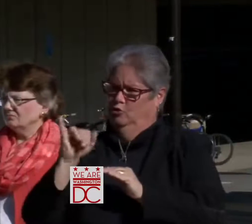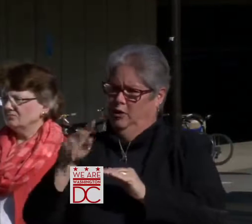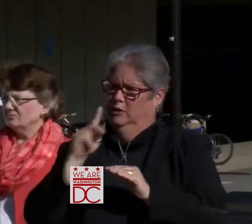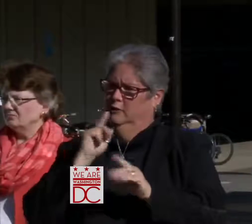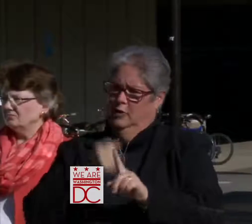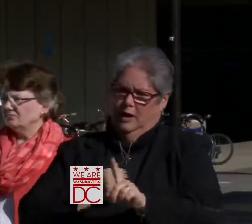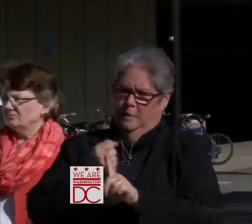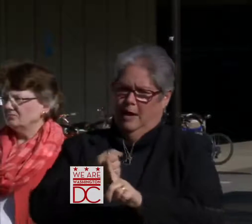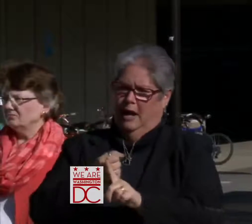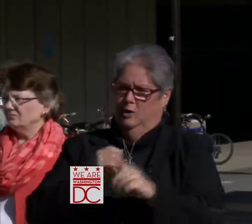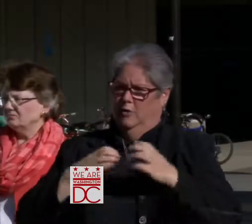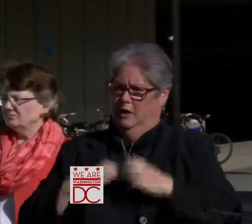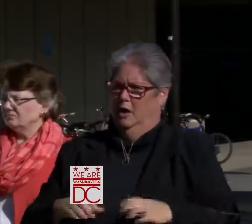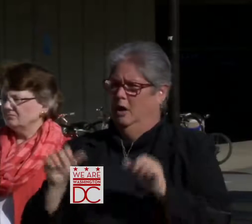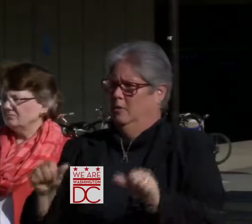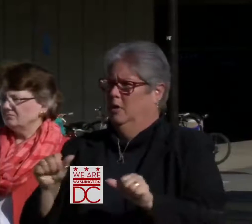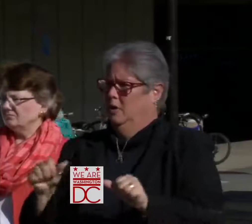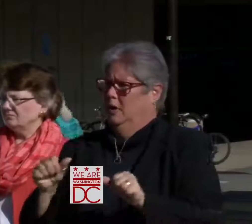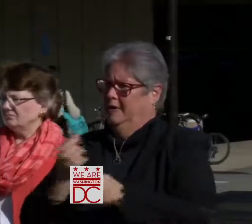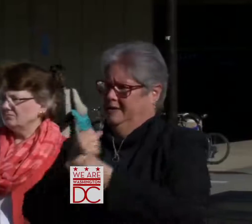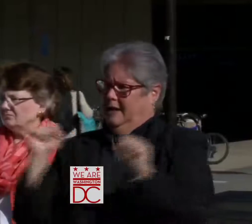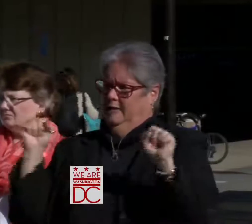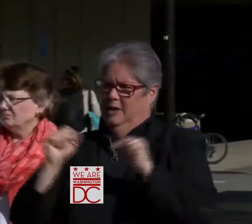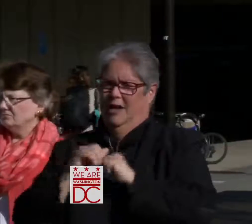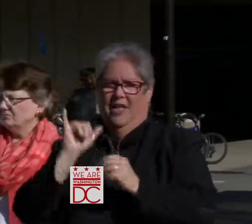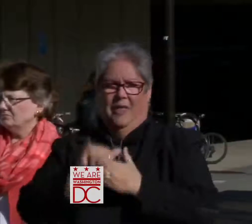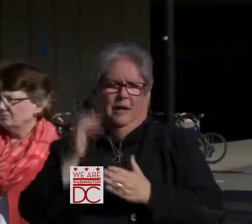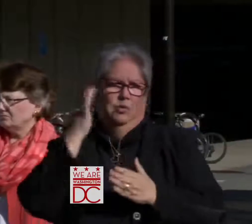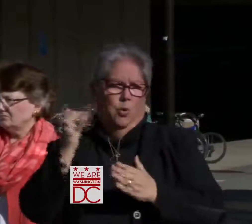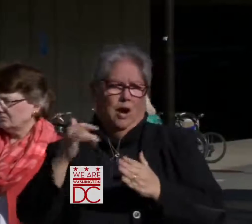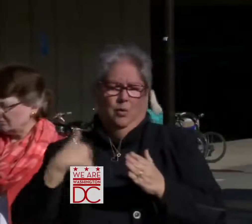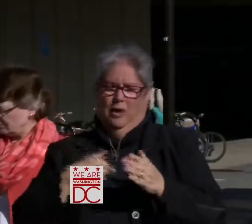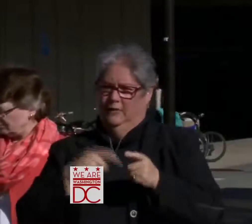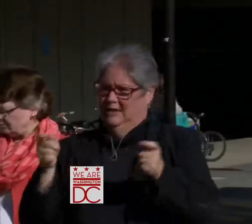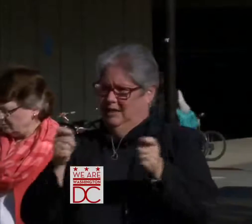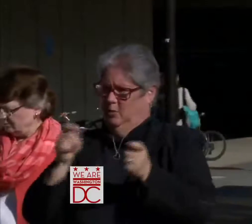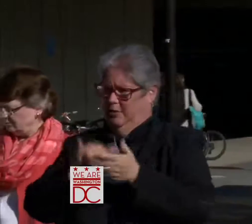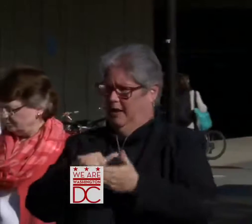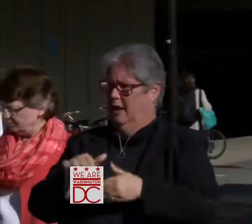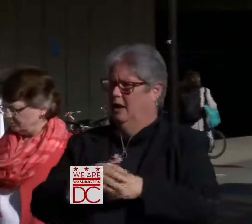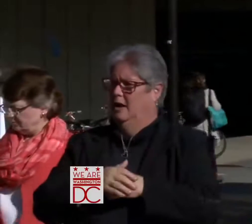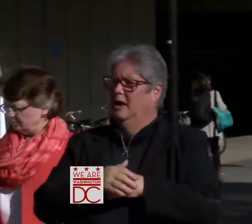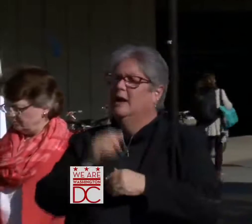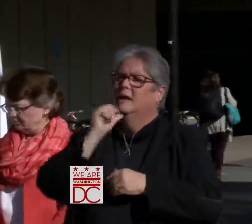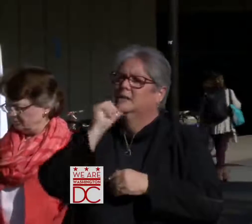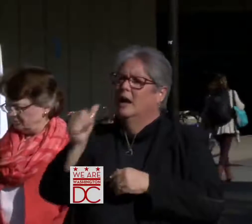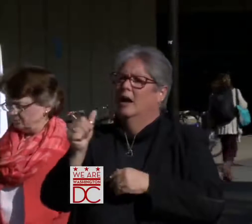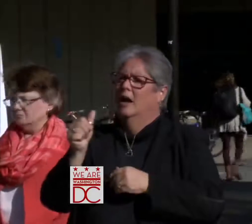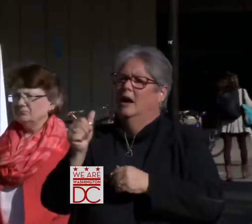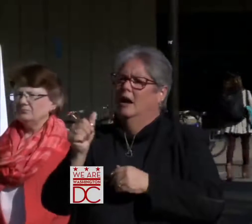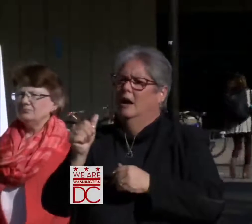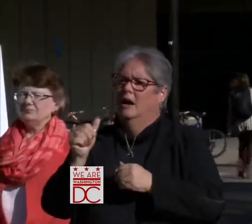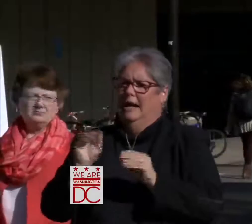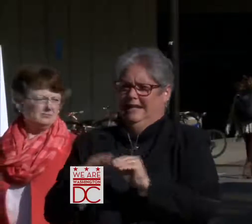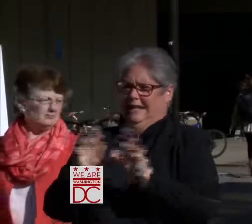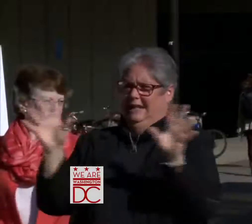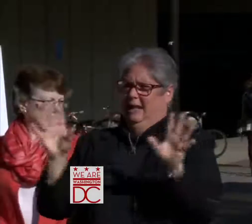CUSTOMERS AND POTENTIALLY ON THEIR SAFETY SO THAT IS WHAT WE'VE GOT TO DO. SO IT ISN'T, YOU KNOW, IT ISN'T AS CLEAR AS OPENING A NEW